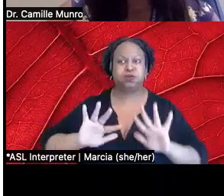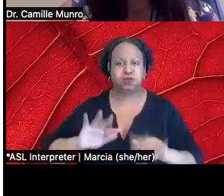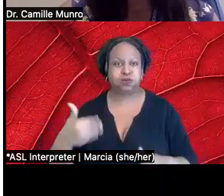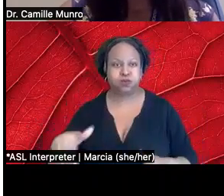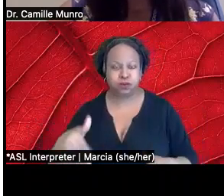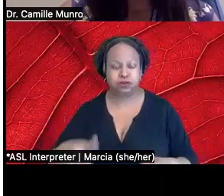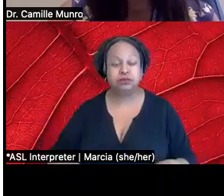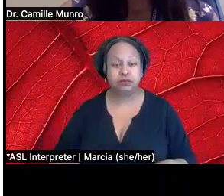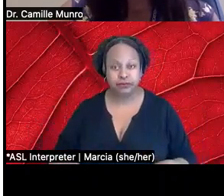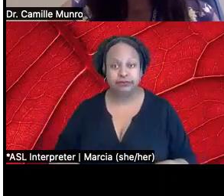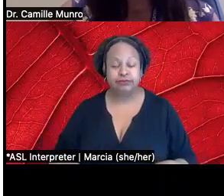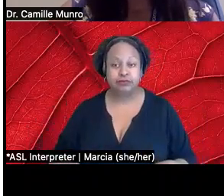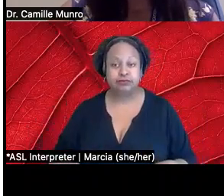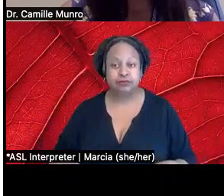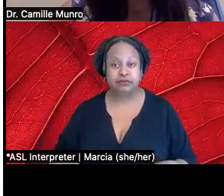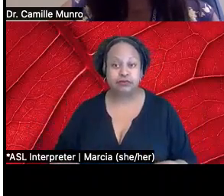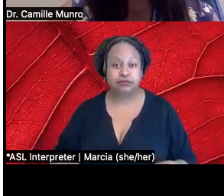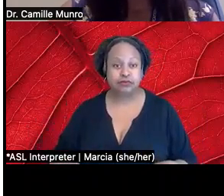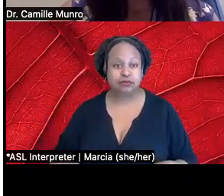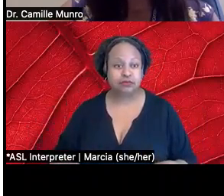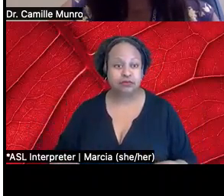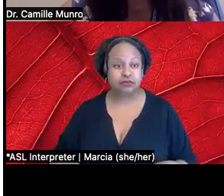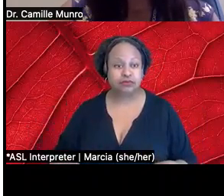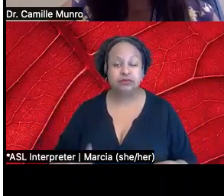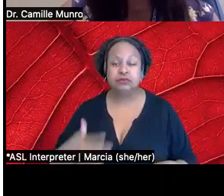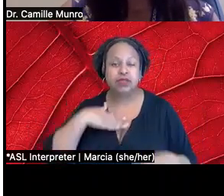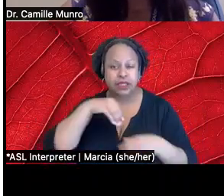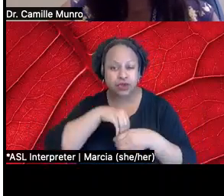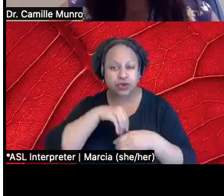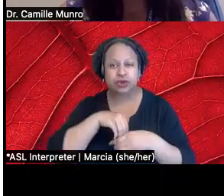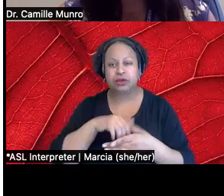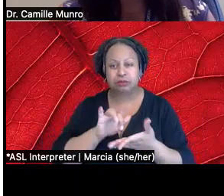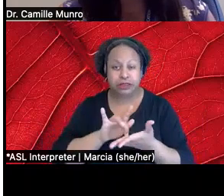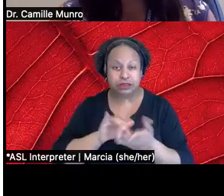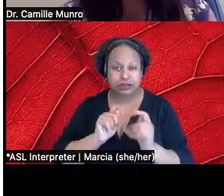My internal medicine team, so I was in Montreal, I was working at a community hospital.